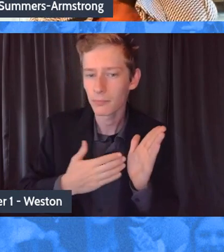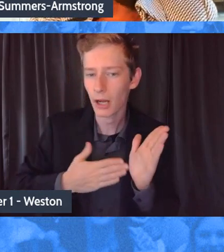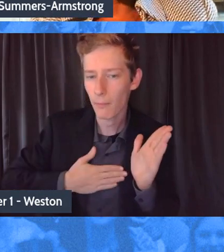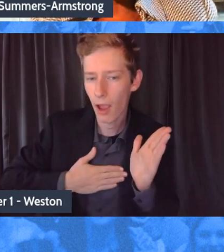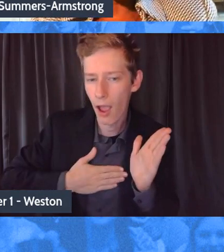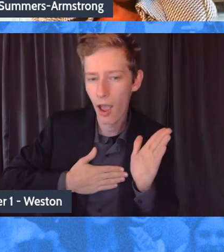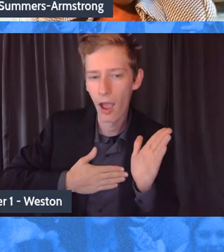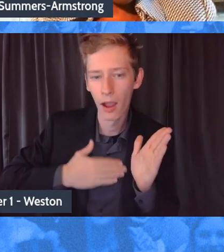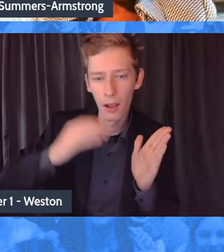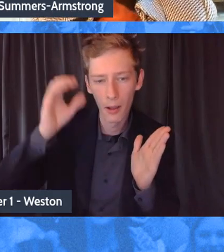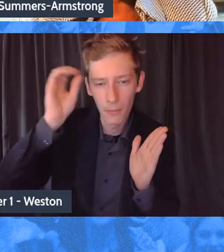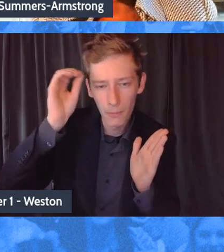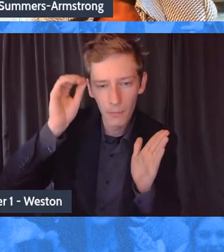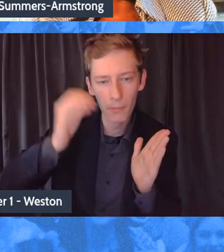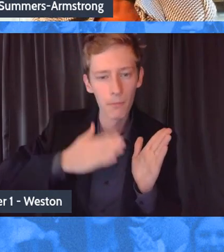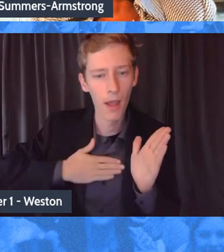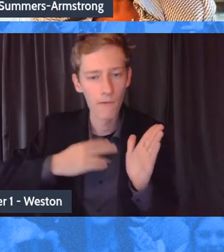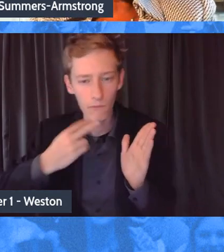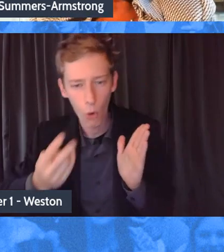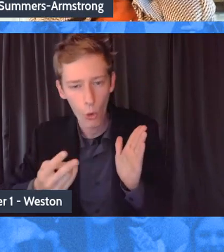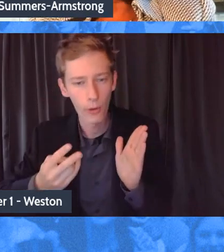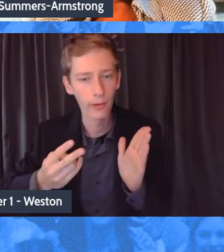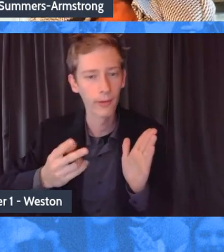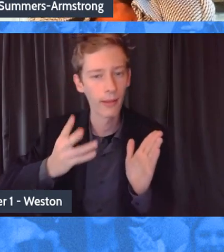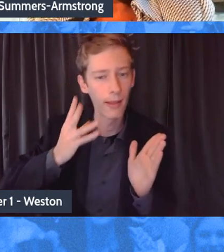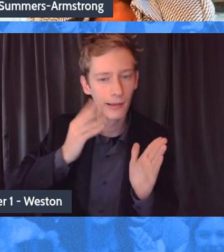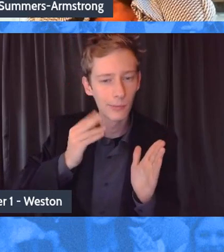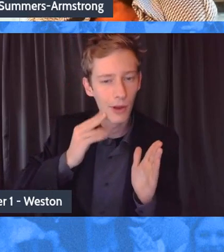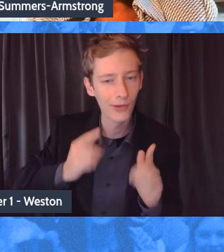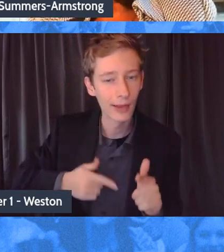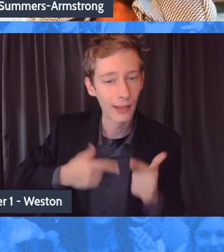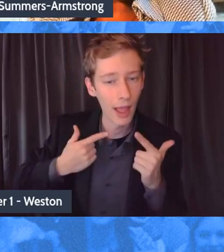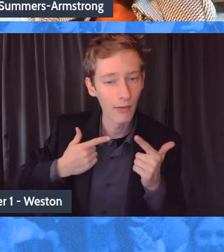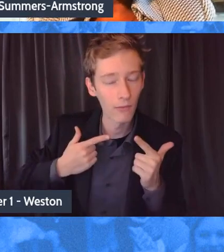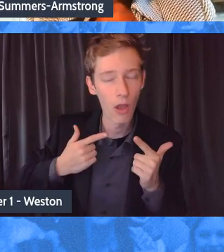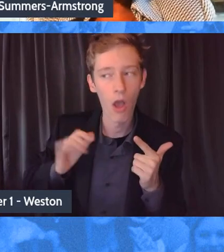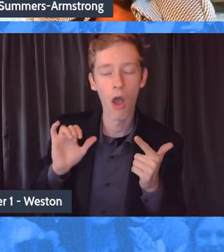my experience in life has informed how I move forward.